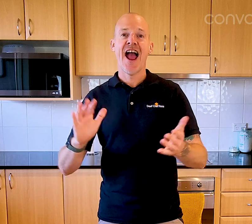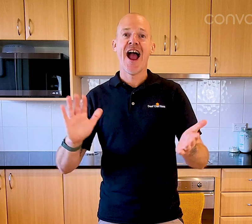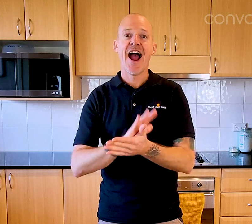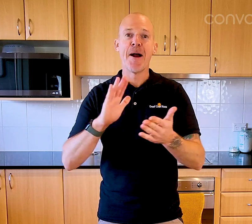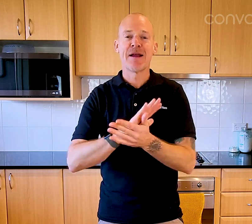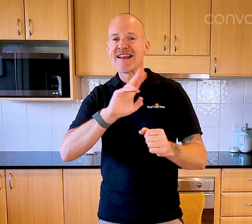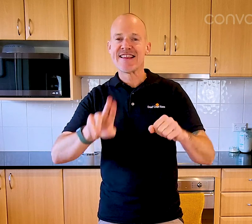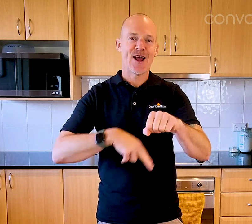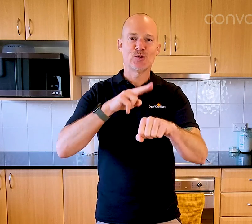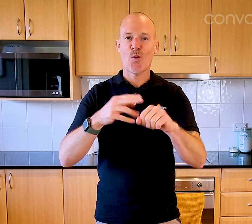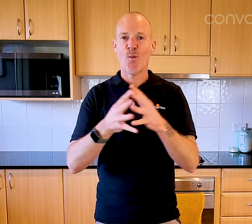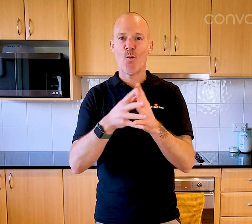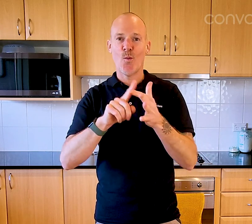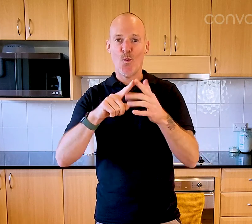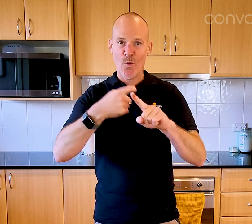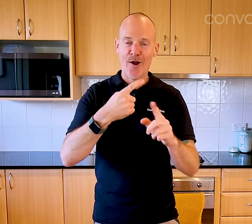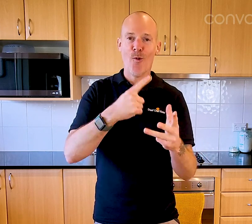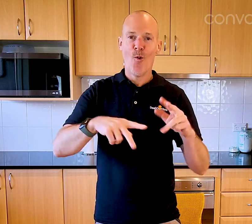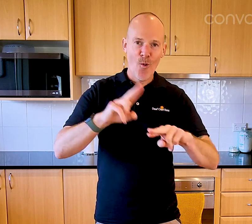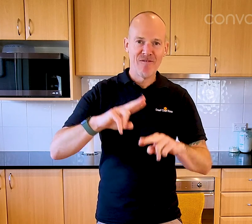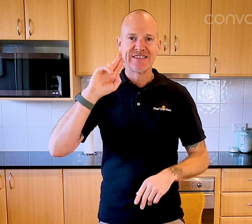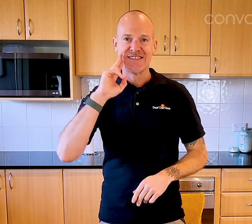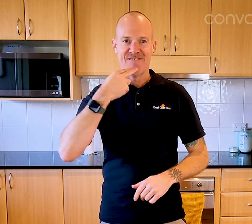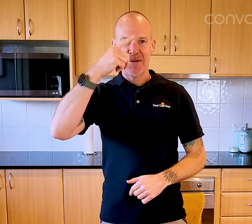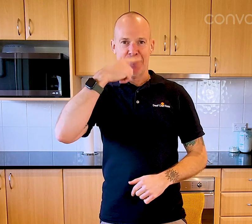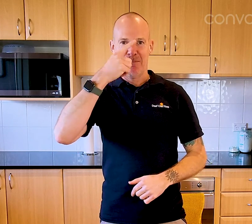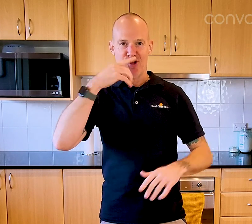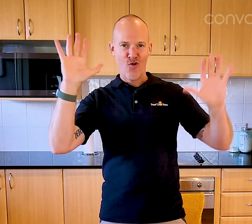Happy National Week of Deaf People!